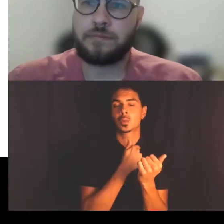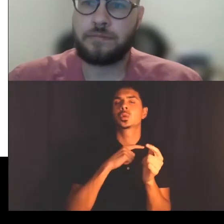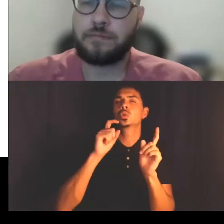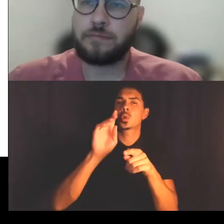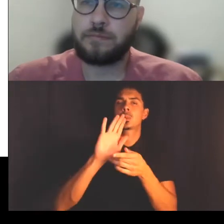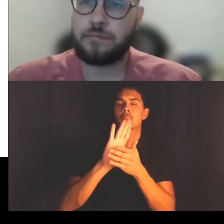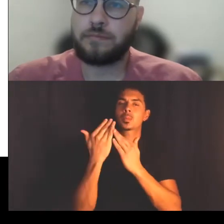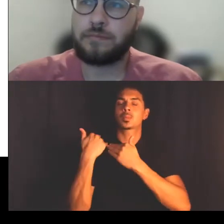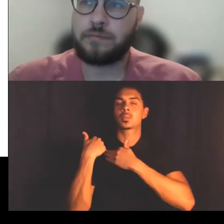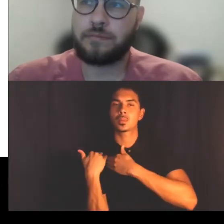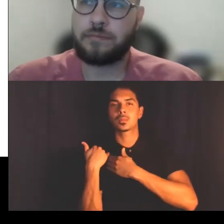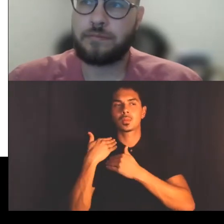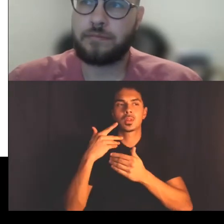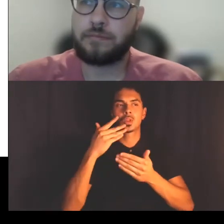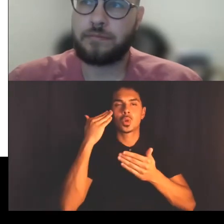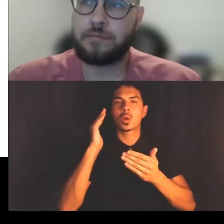for knowing what's in our community.